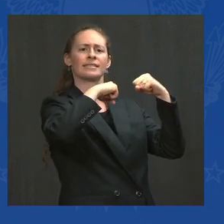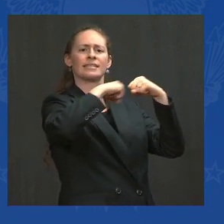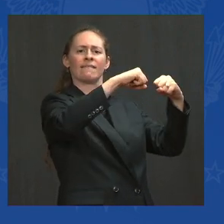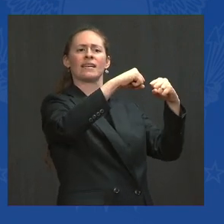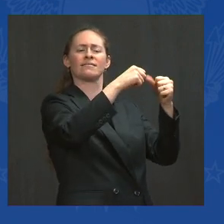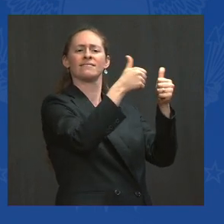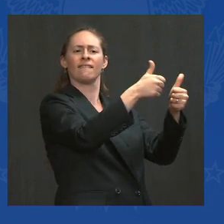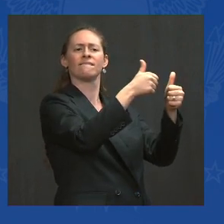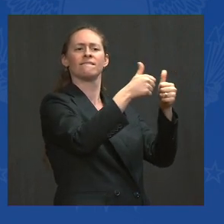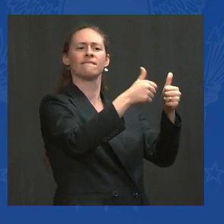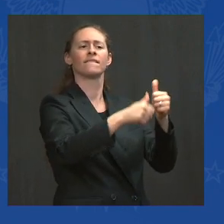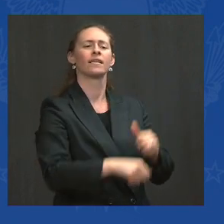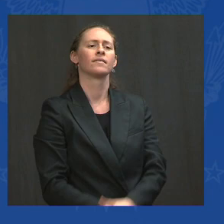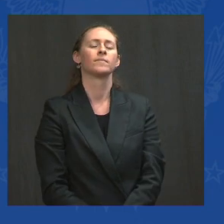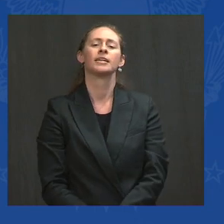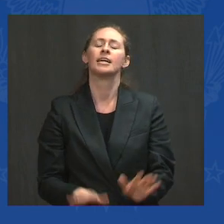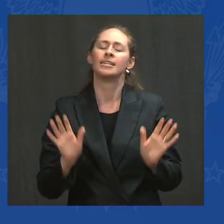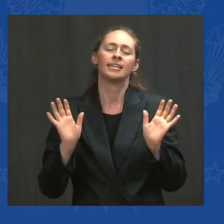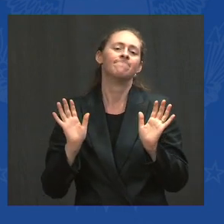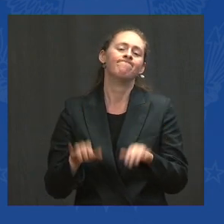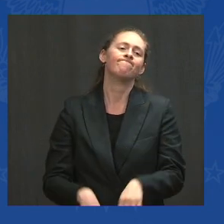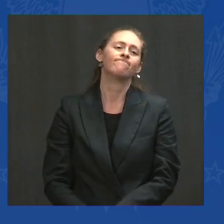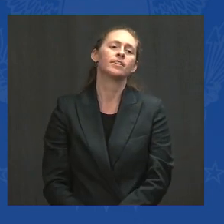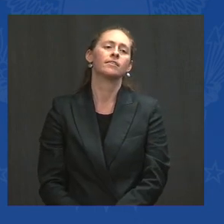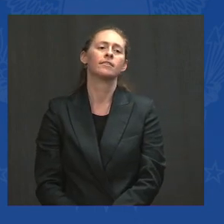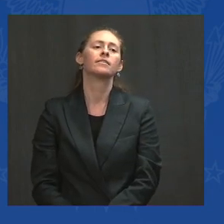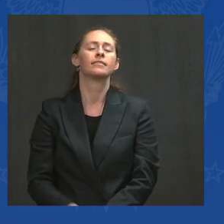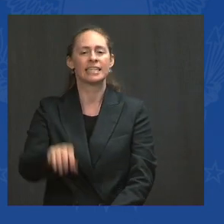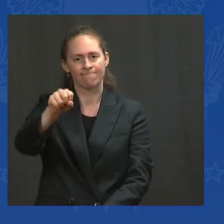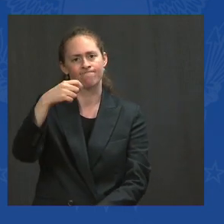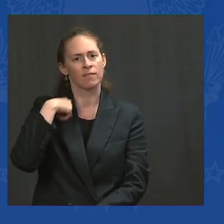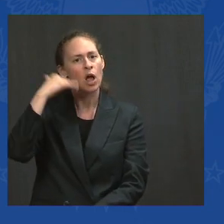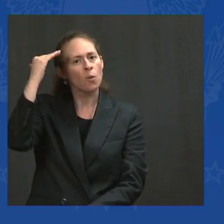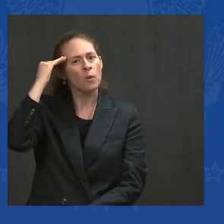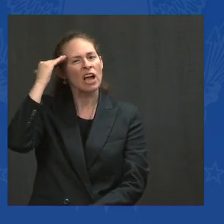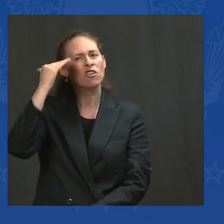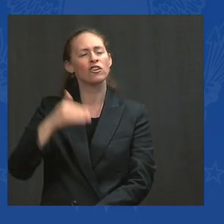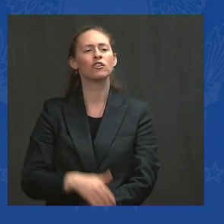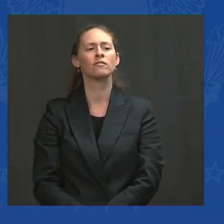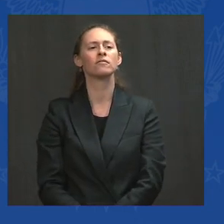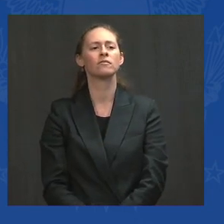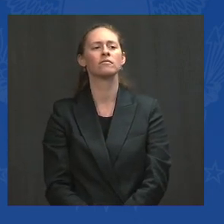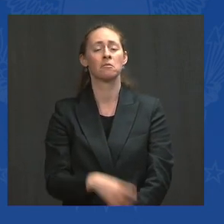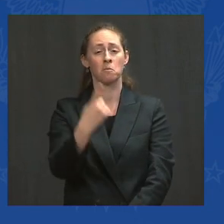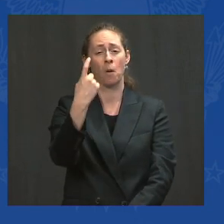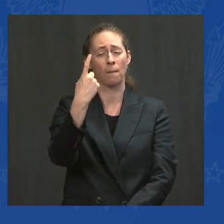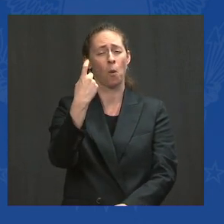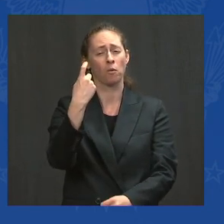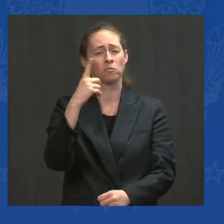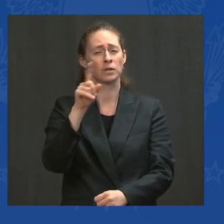Well, anyway -- so, yes, I'm aware. I'm going to take one more question. The Press: Mr. President, have you